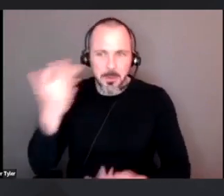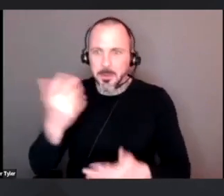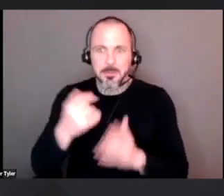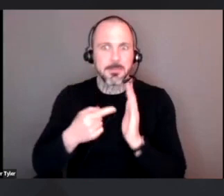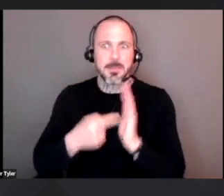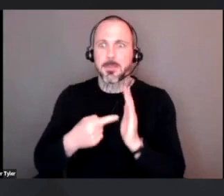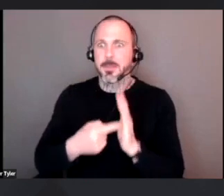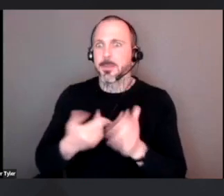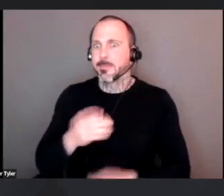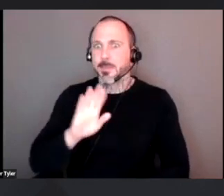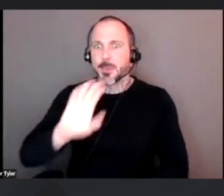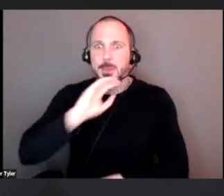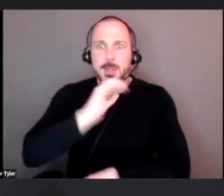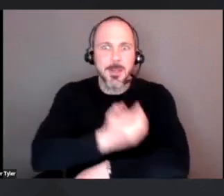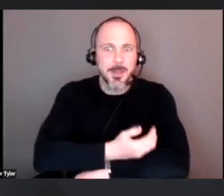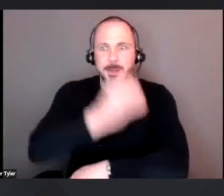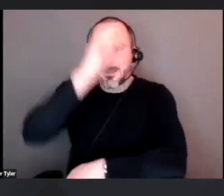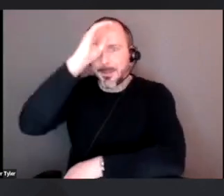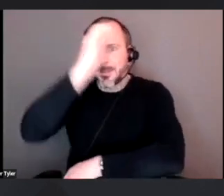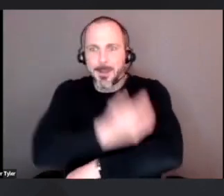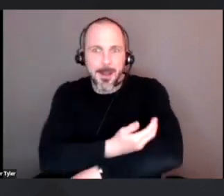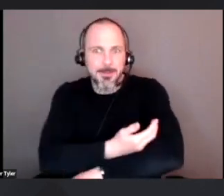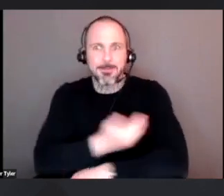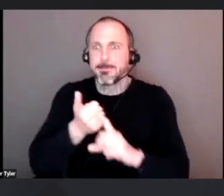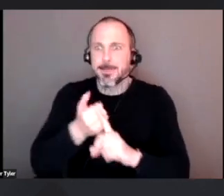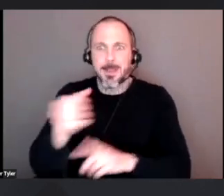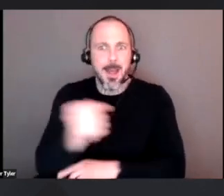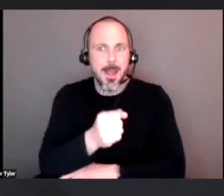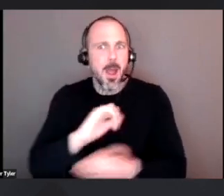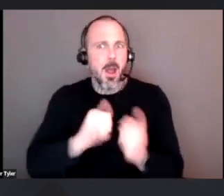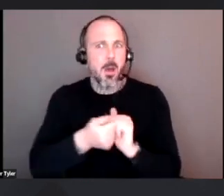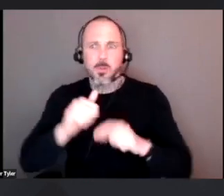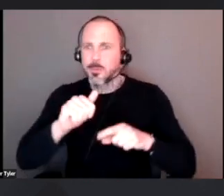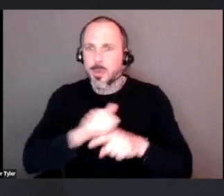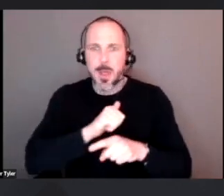And that to me is just treating the people like people. That could be the number one thing that, you know,